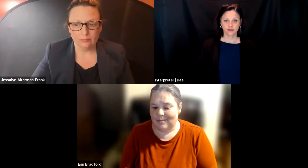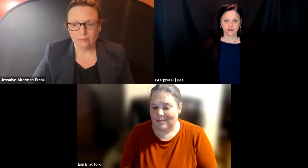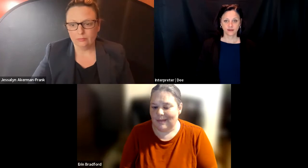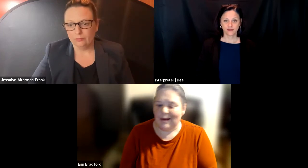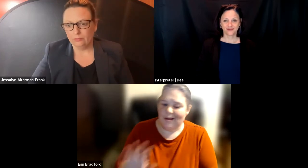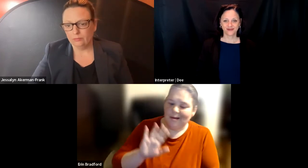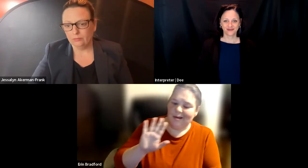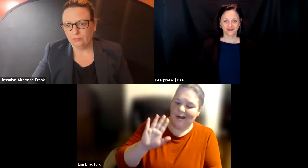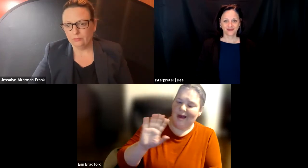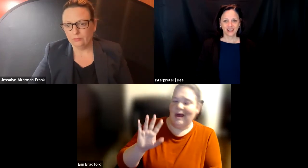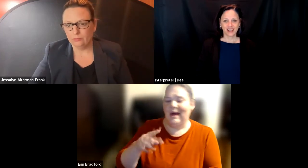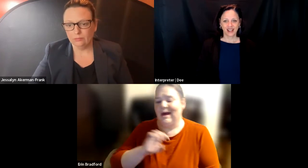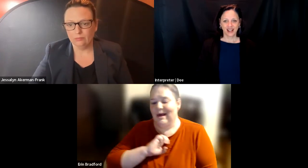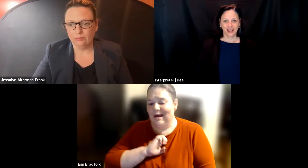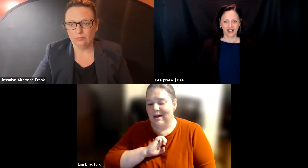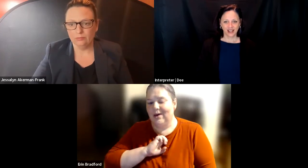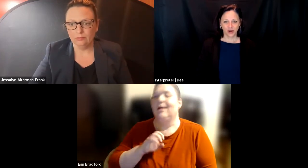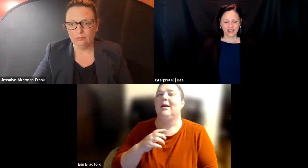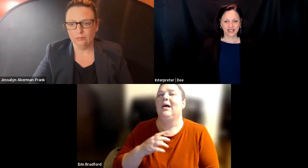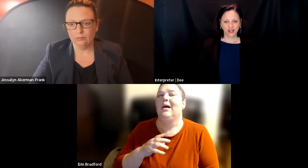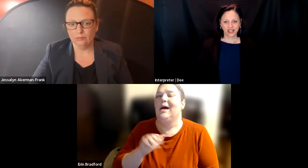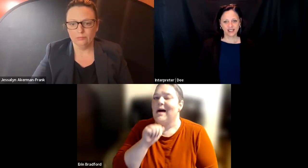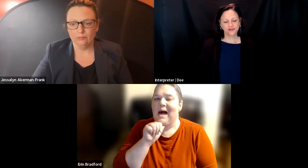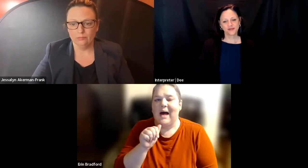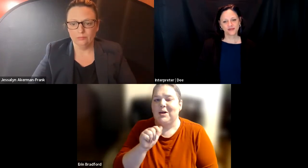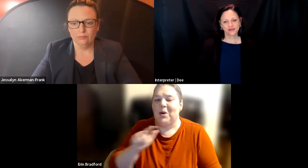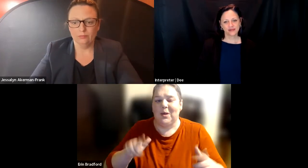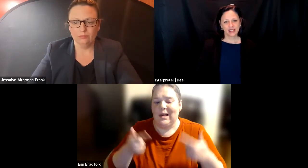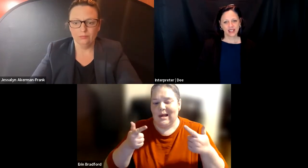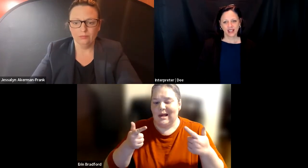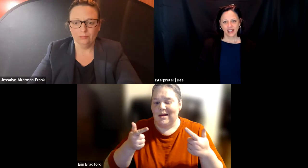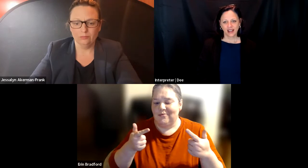Erin will be the last panelist to answer.